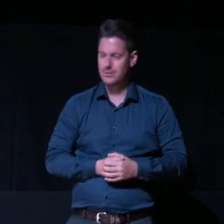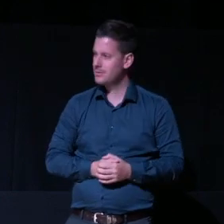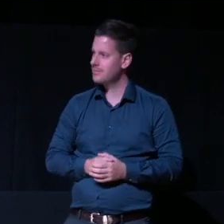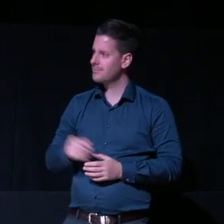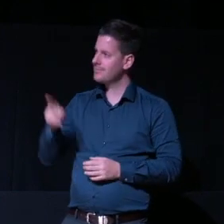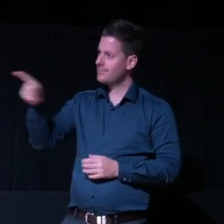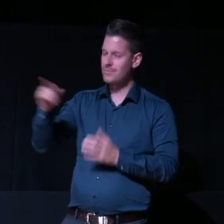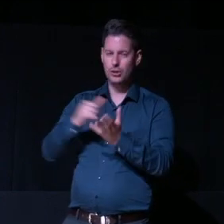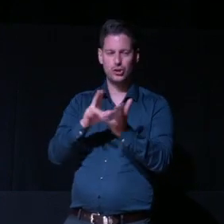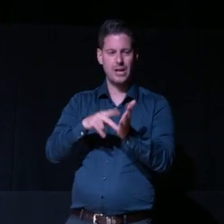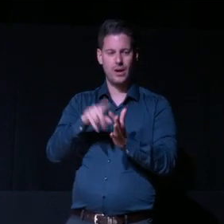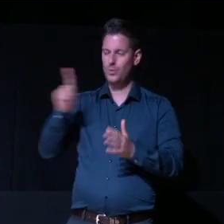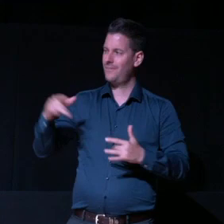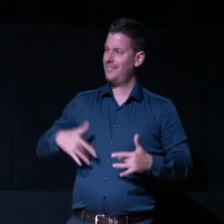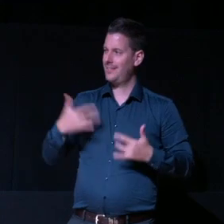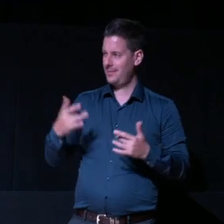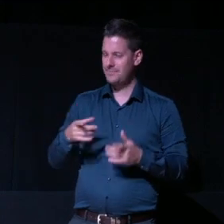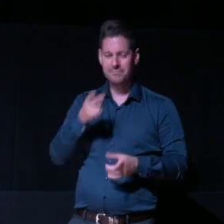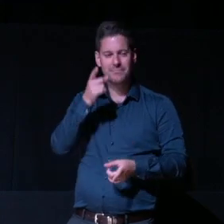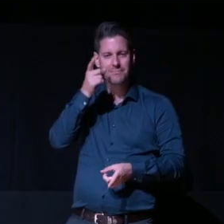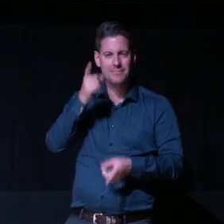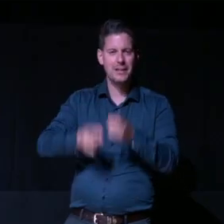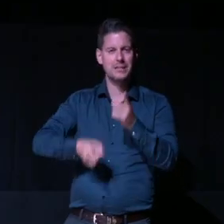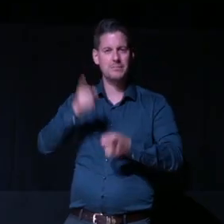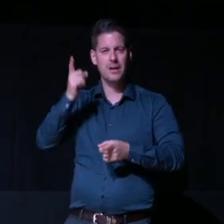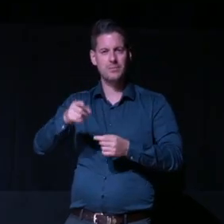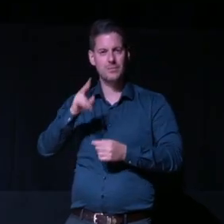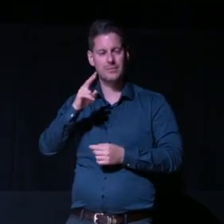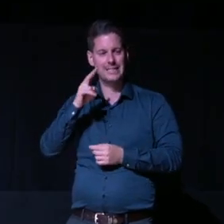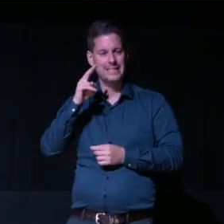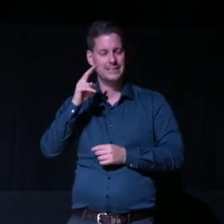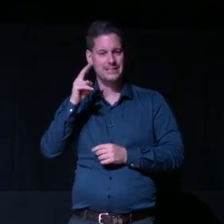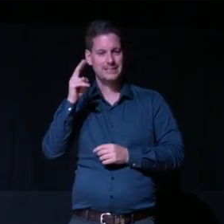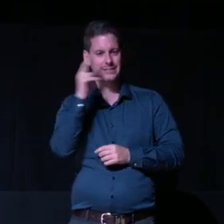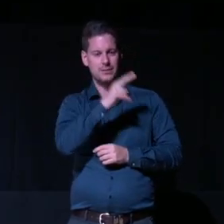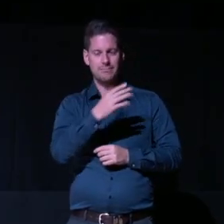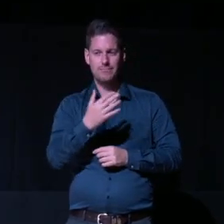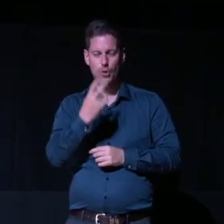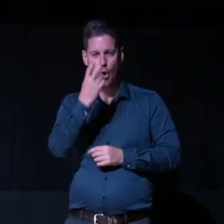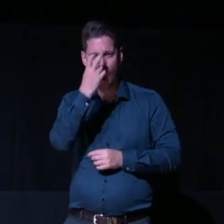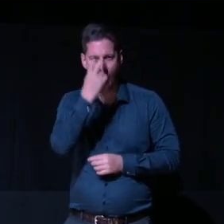about that some you know occasionally you'll see old comedy or old cinema